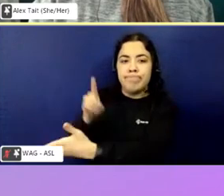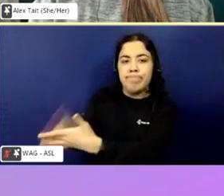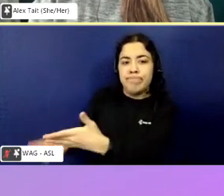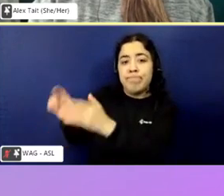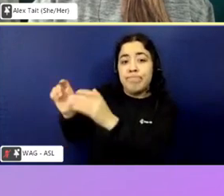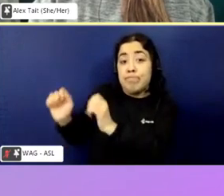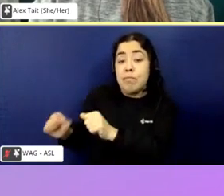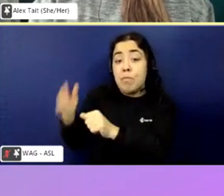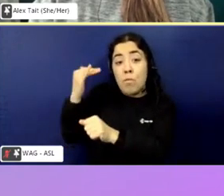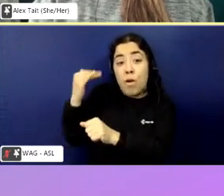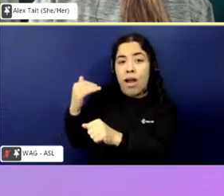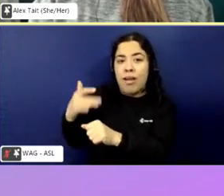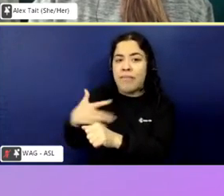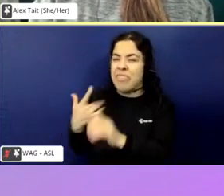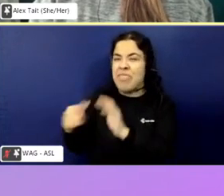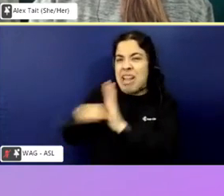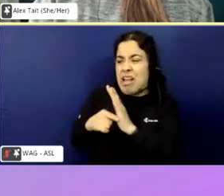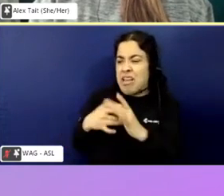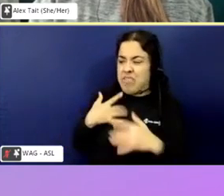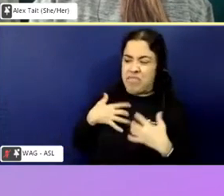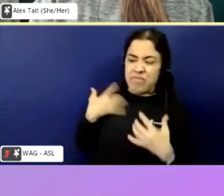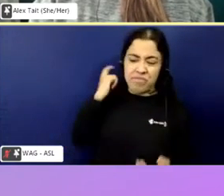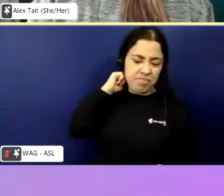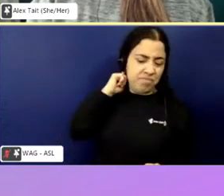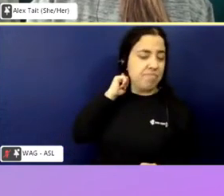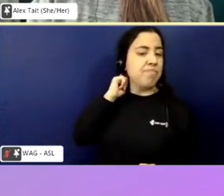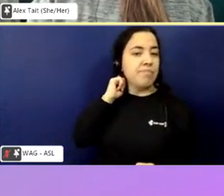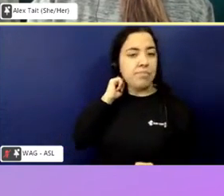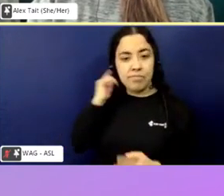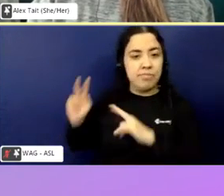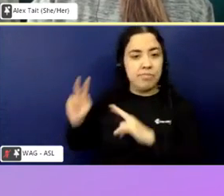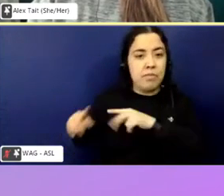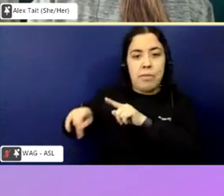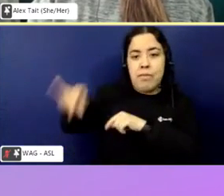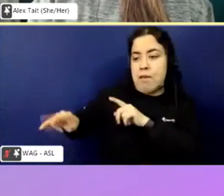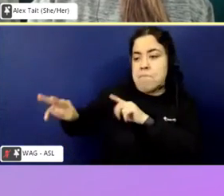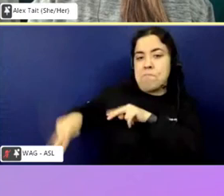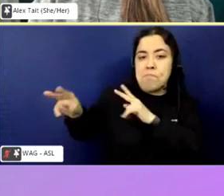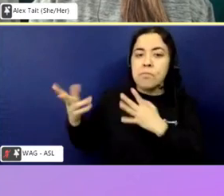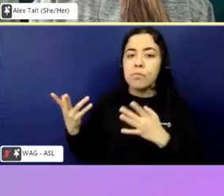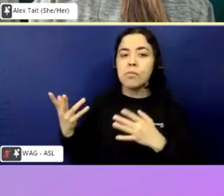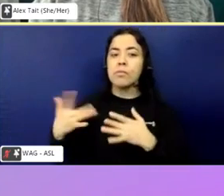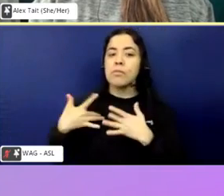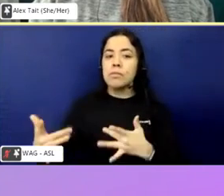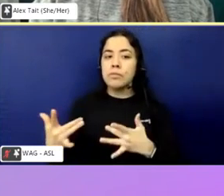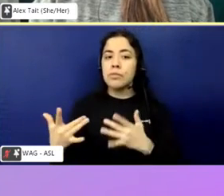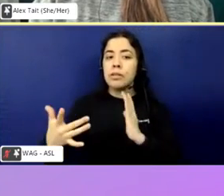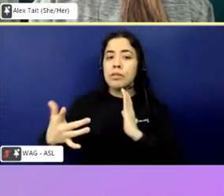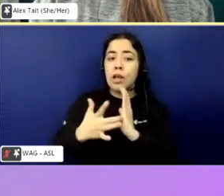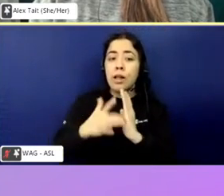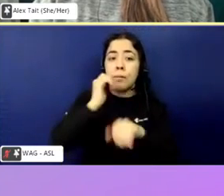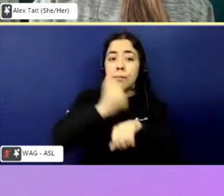older persons healthcare digital technology. This could potentially leads to discriminatory practice such as